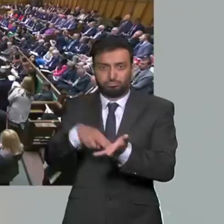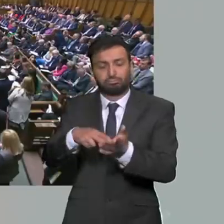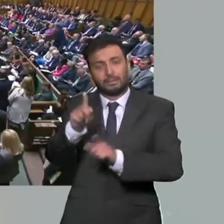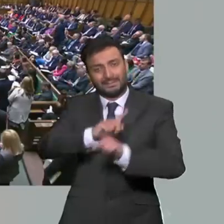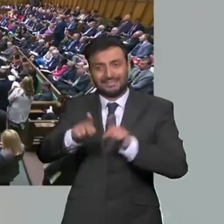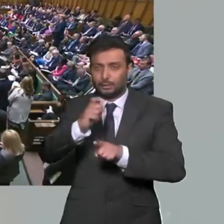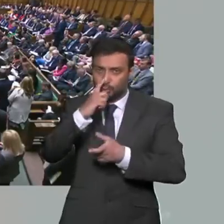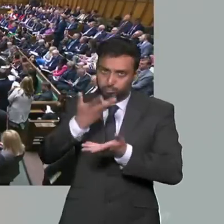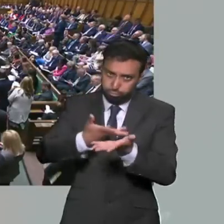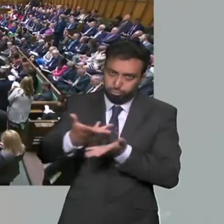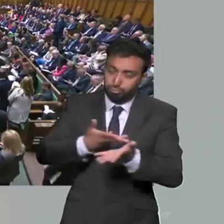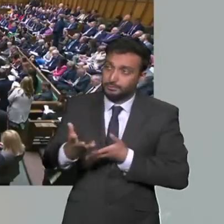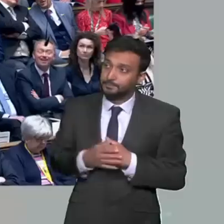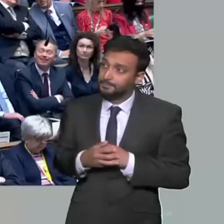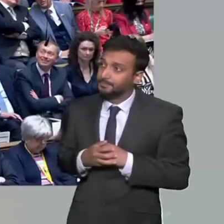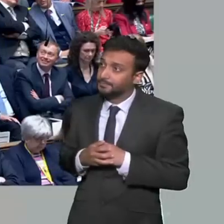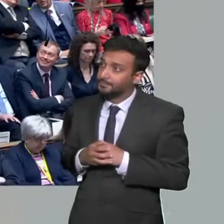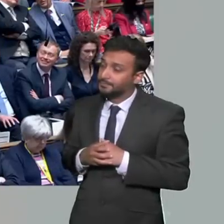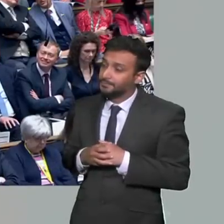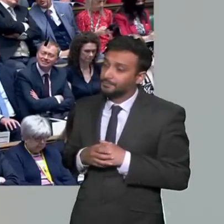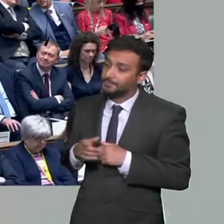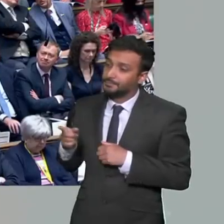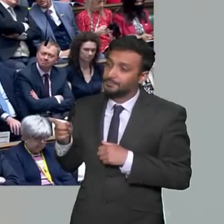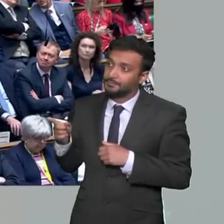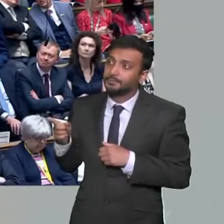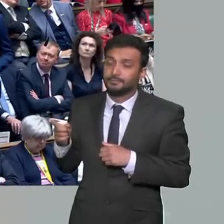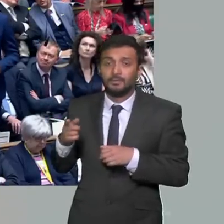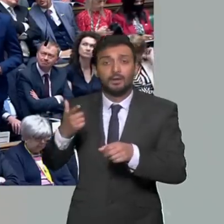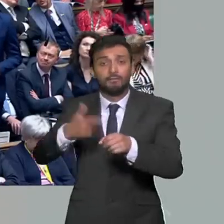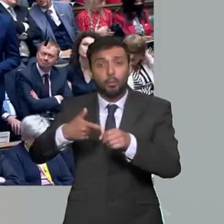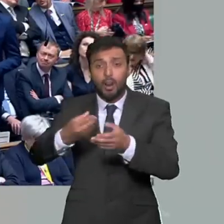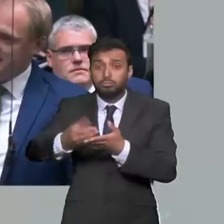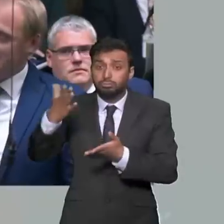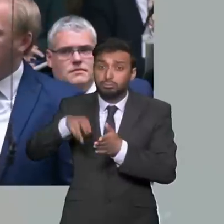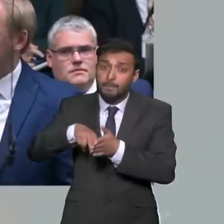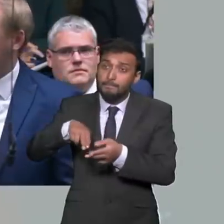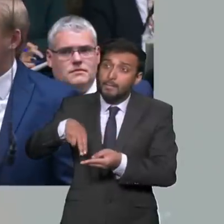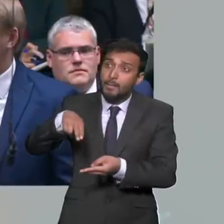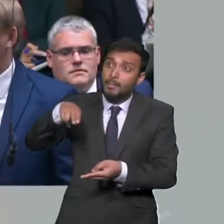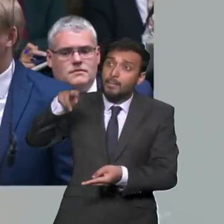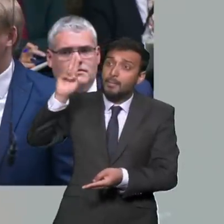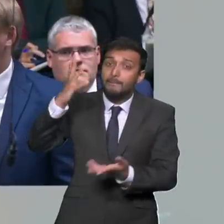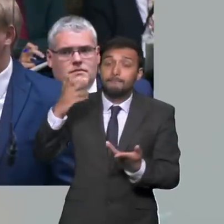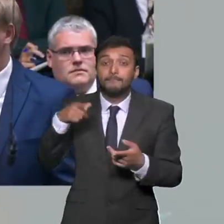Ben Lake (Ceredigion) (PC) Q2. Rising fuel costs are causing serious problems for workers in car-dependent rural areas such